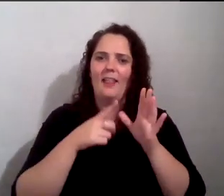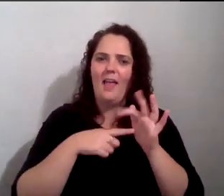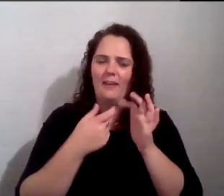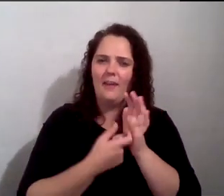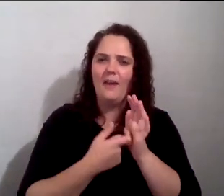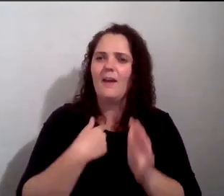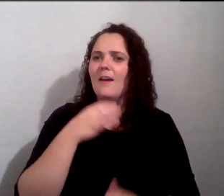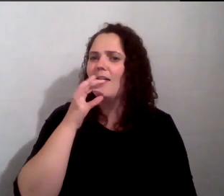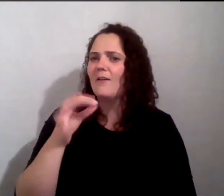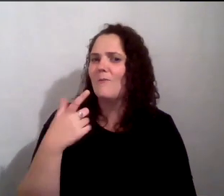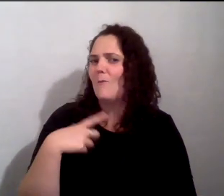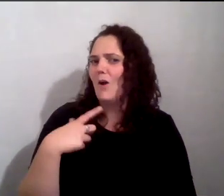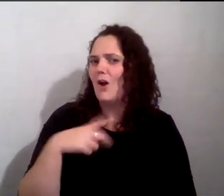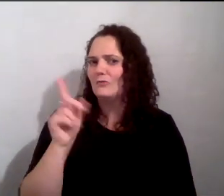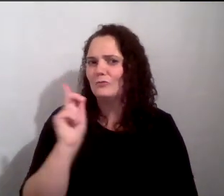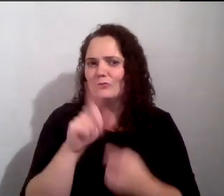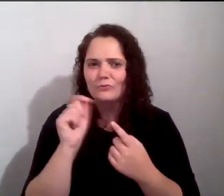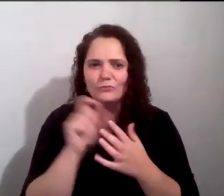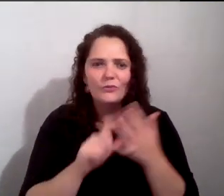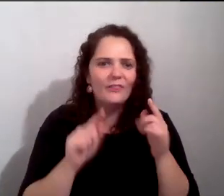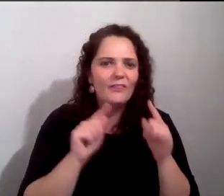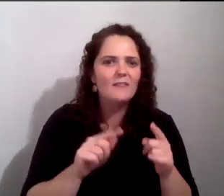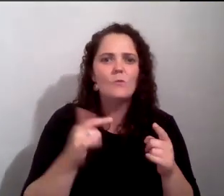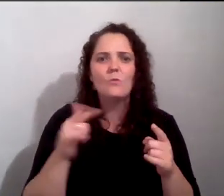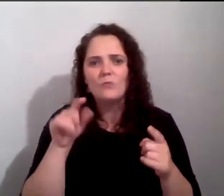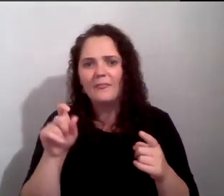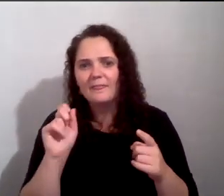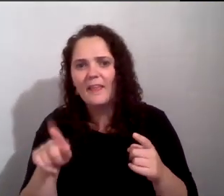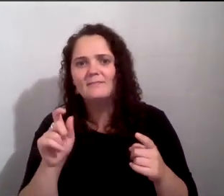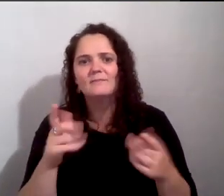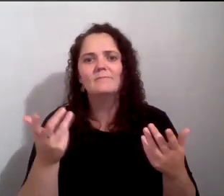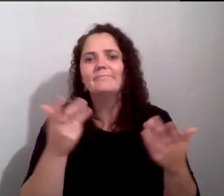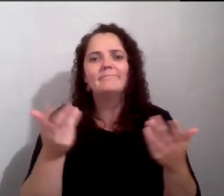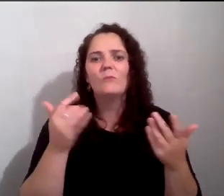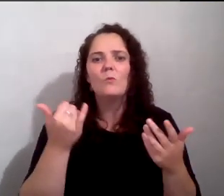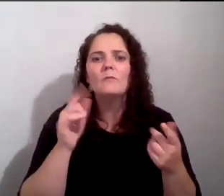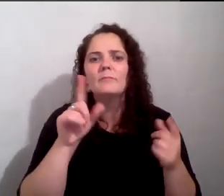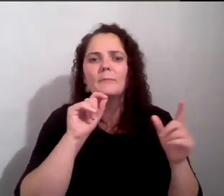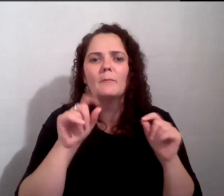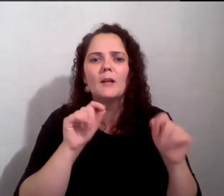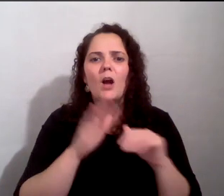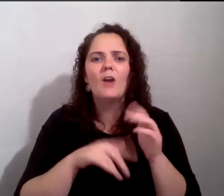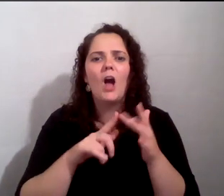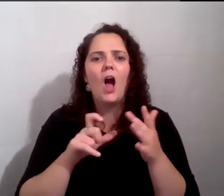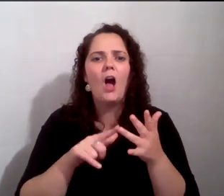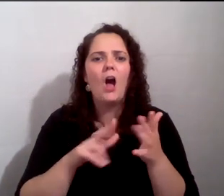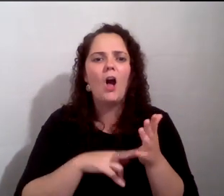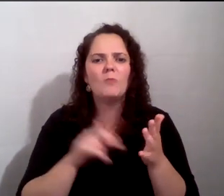you know layer works but why yeah why do you choose to do these and that and yeah maybe a few of the different